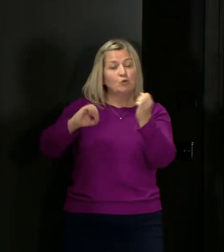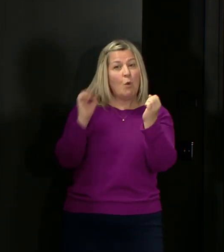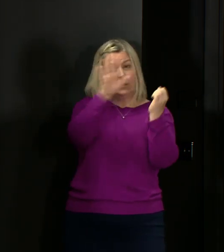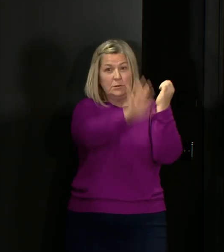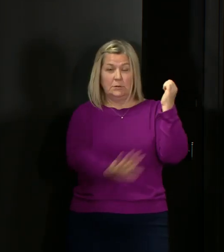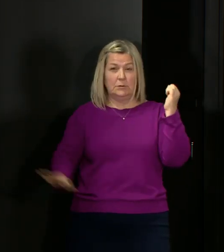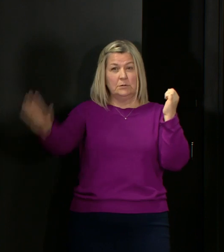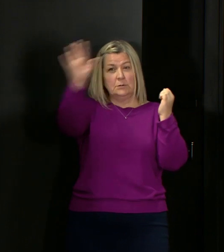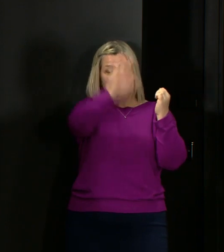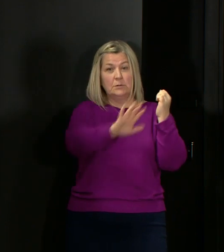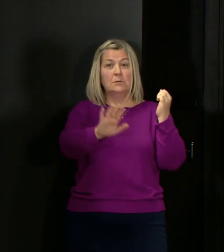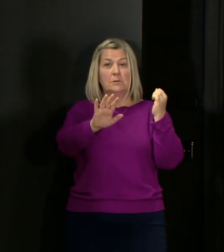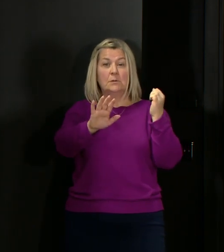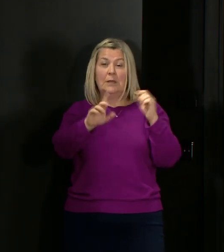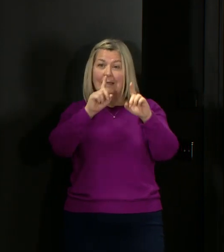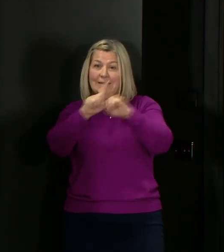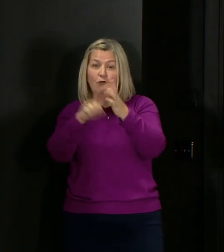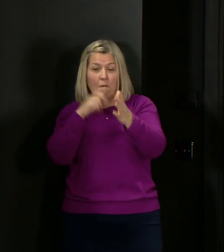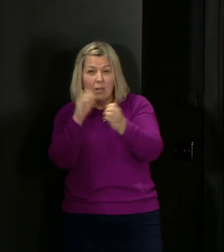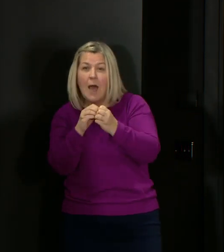to say that there are a number of different labs that are looking at this just now, but